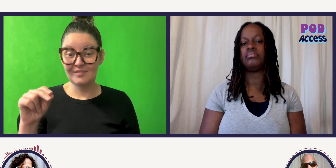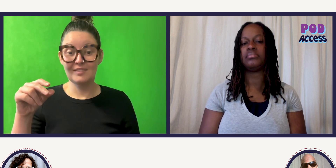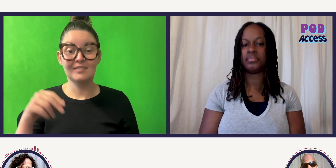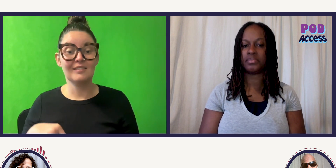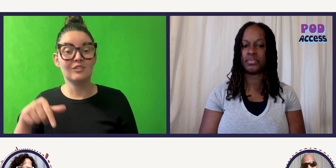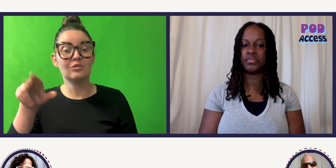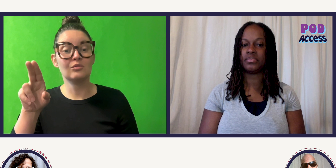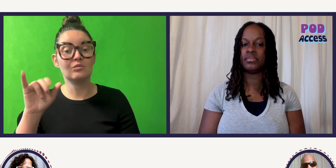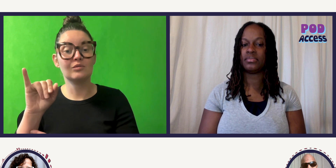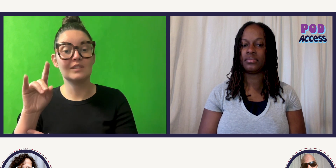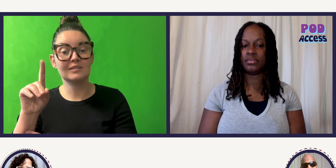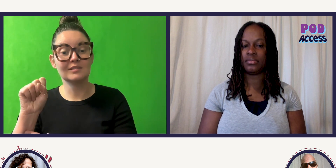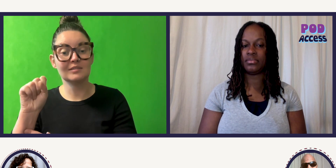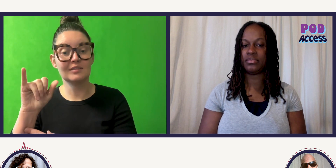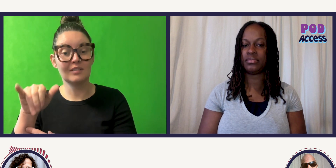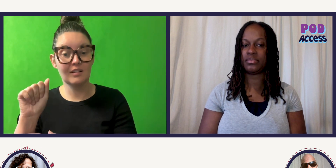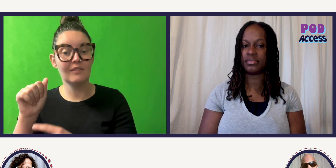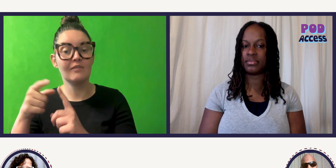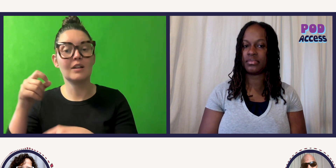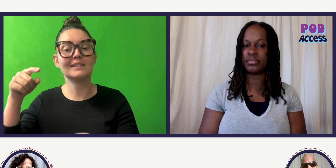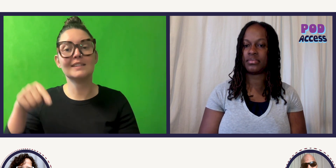Qudsiya from Down to the Struts shared her feelings on social.